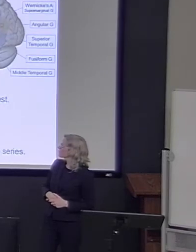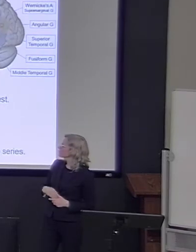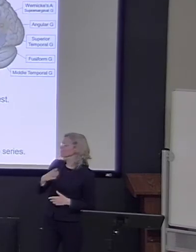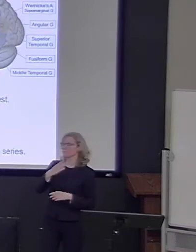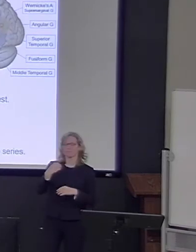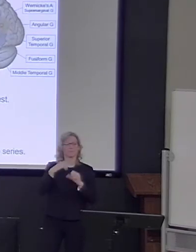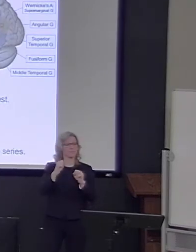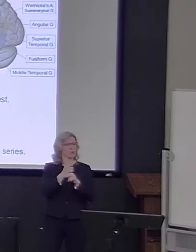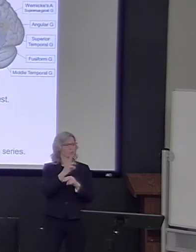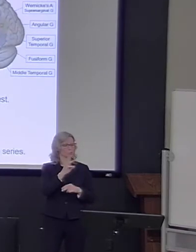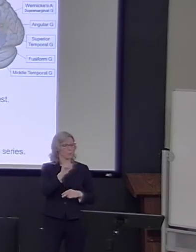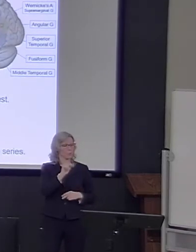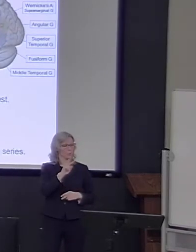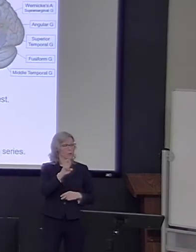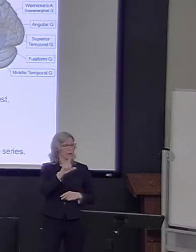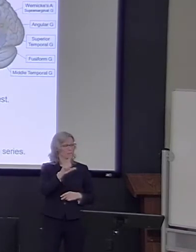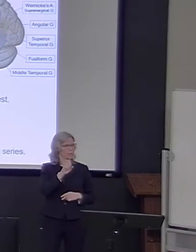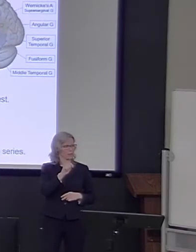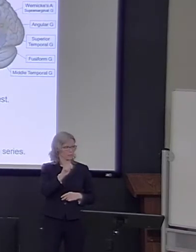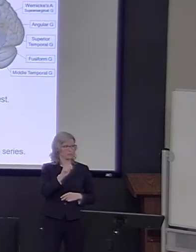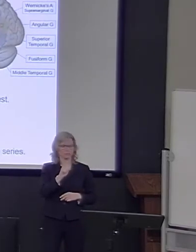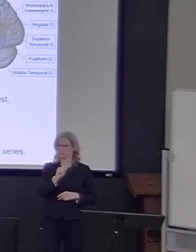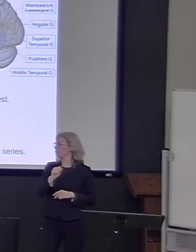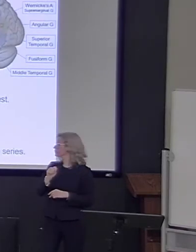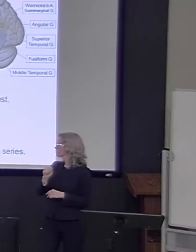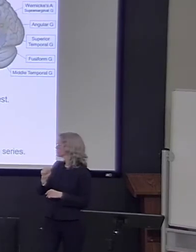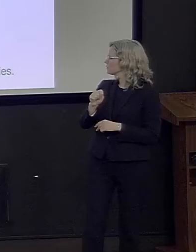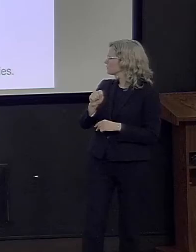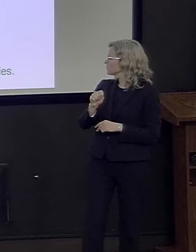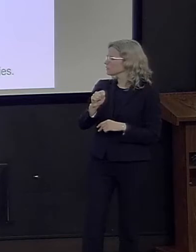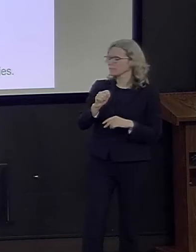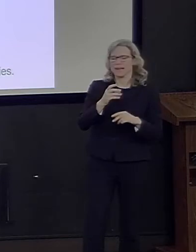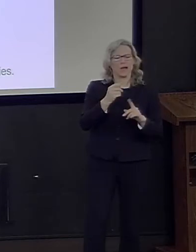and remove the main effect through the task and time series